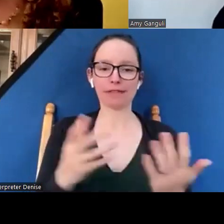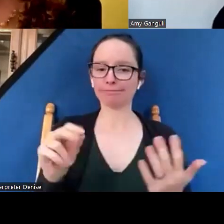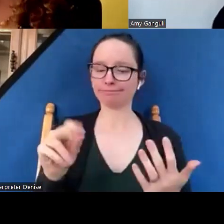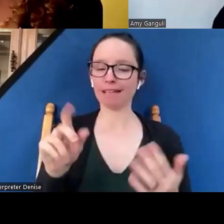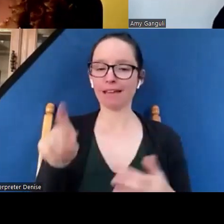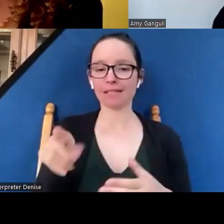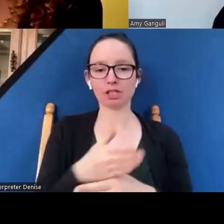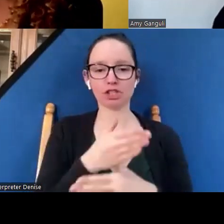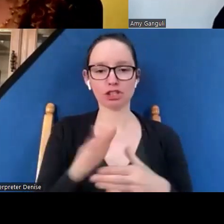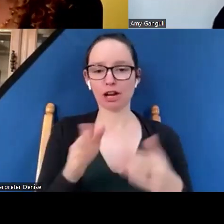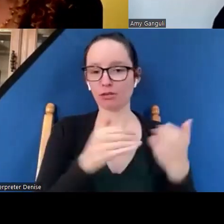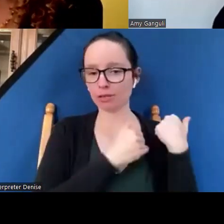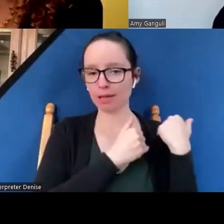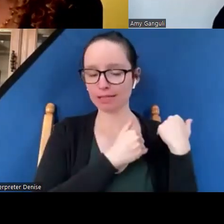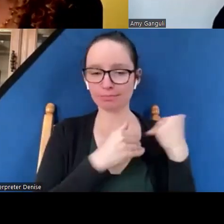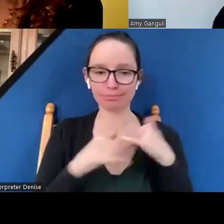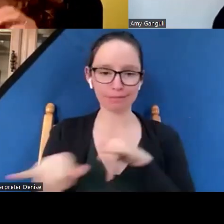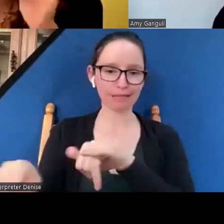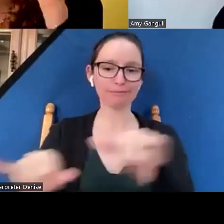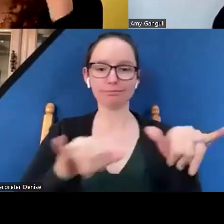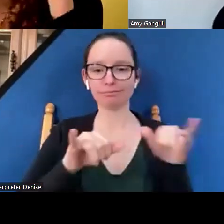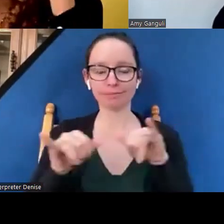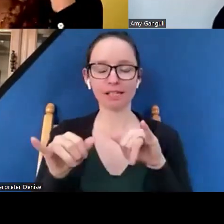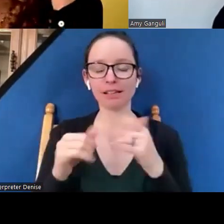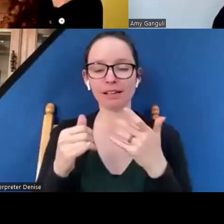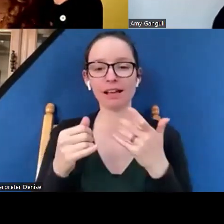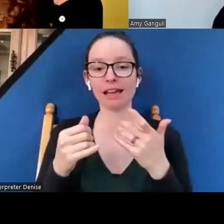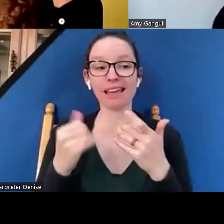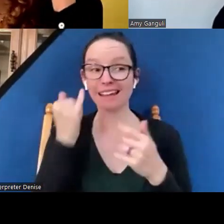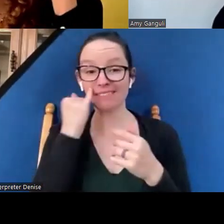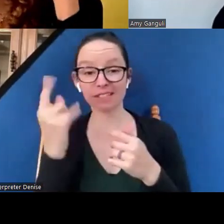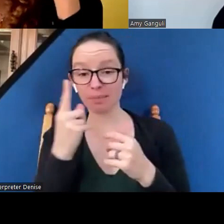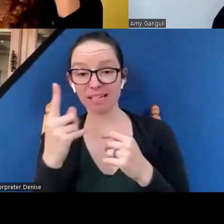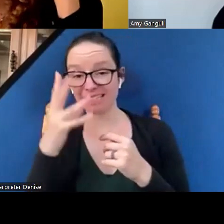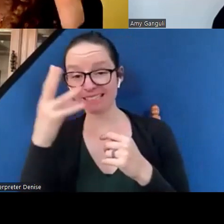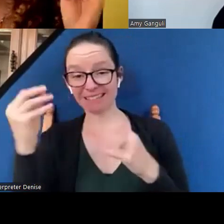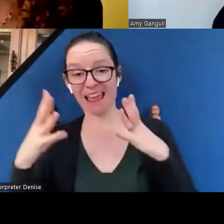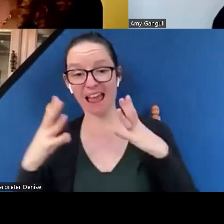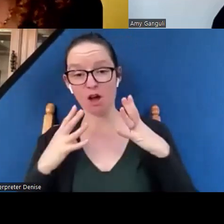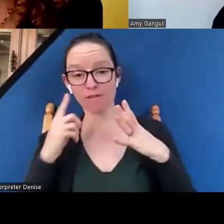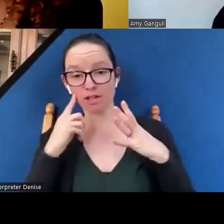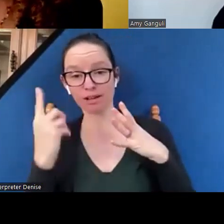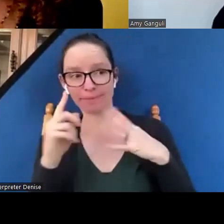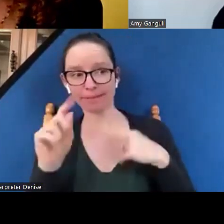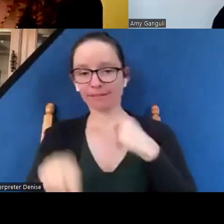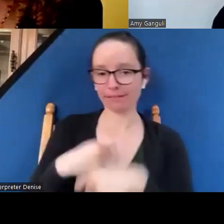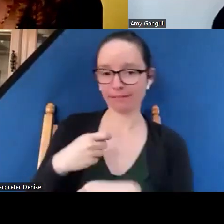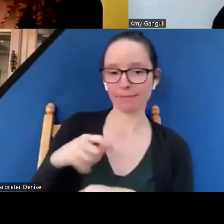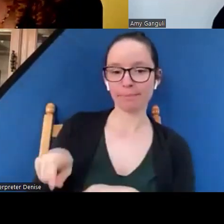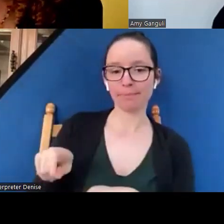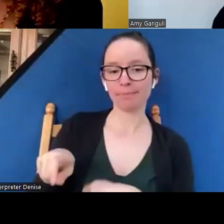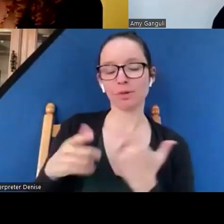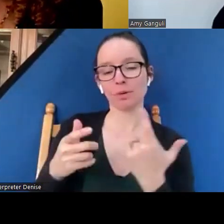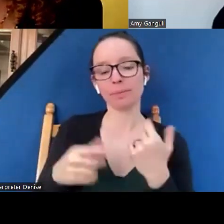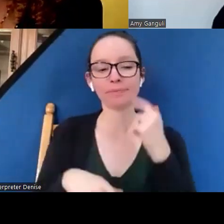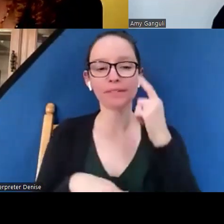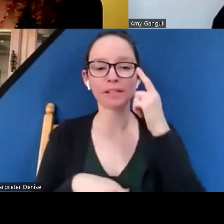never know and someone's going to be out for something anyway. So, but I I generally say at least one facilitator and one